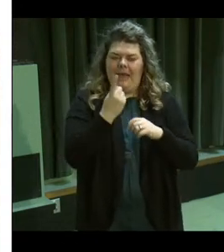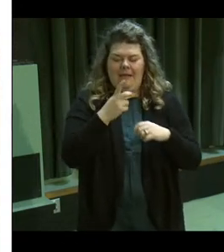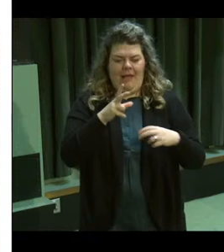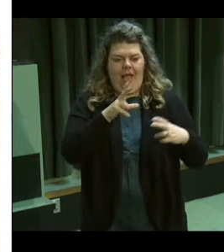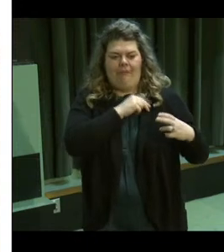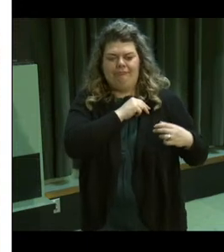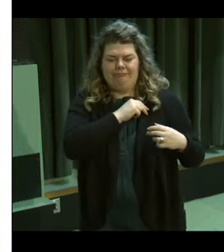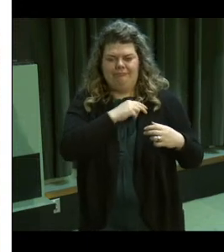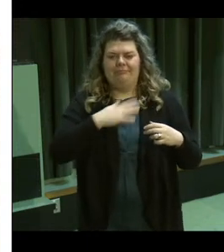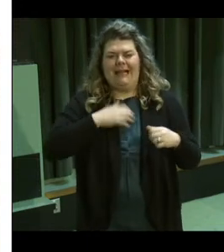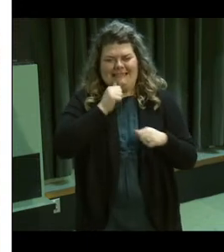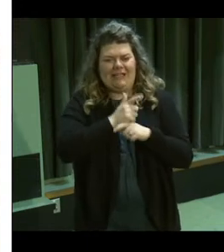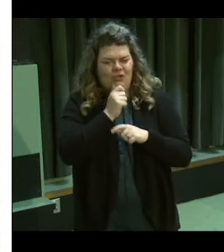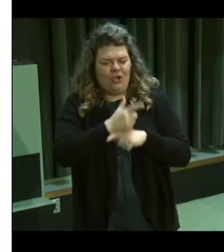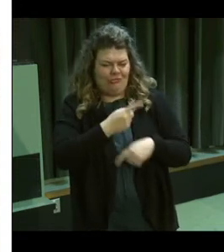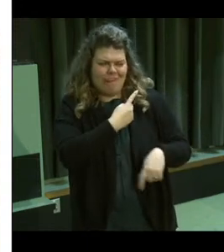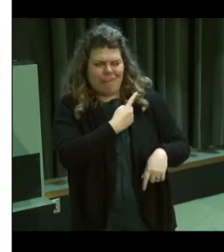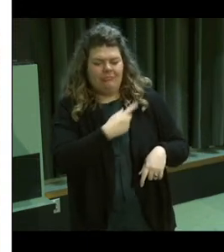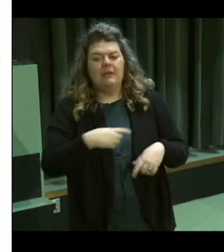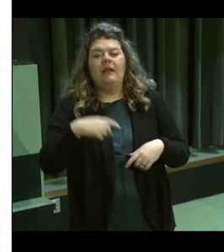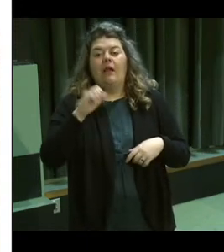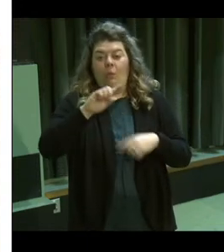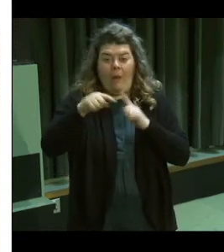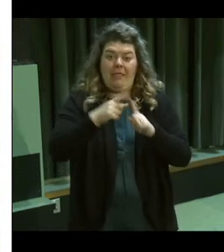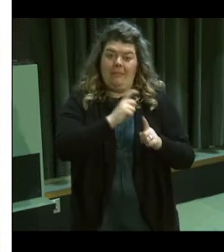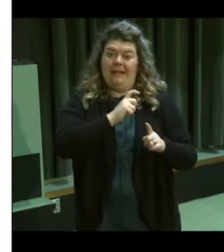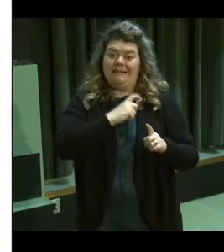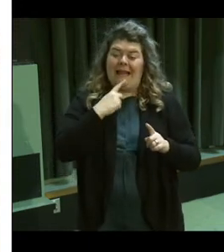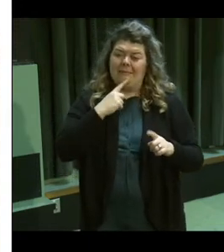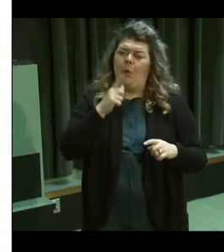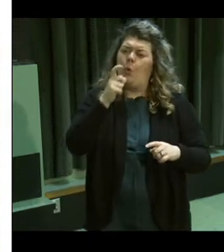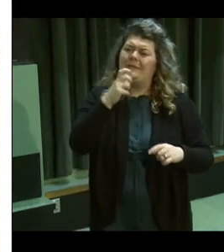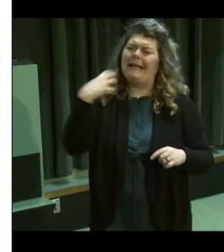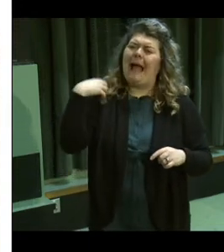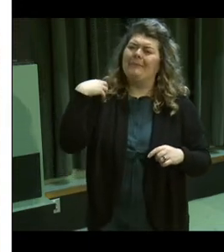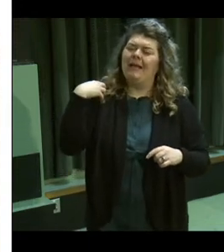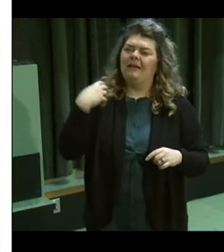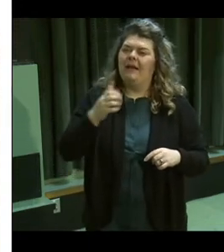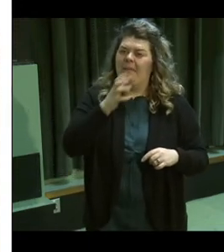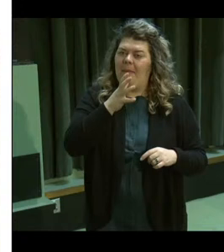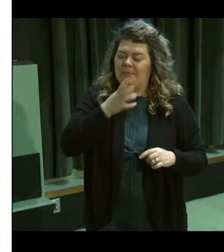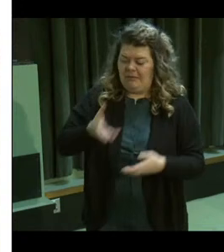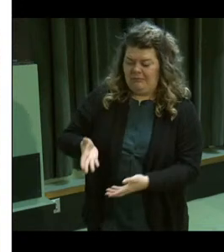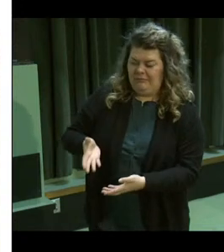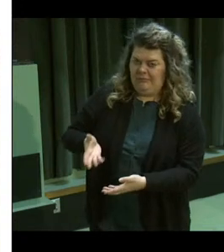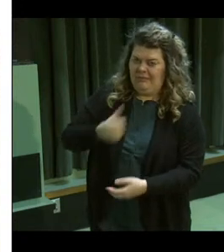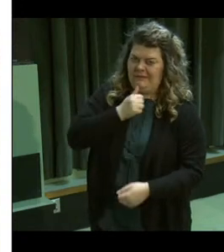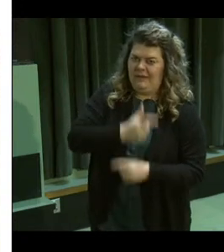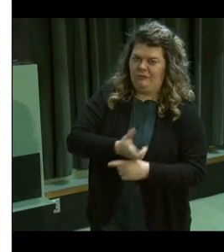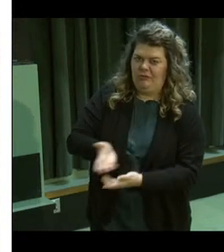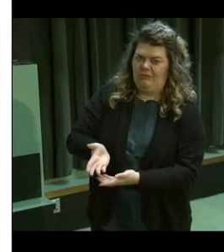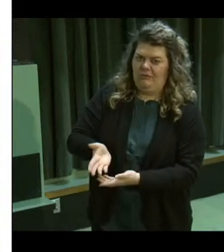attach it to my sister Teresa's. So when the police came, they